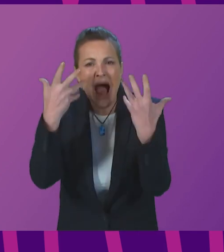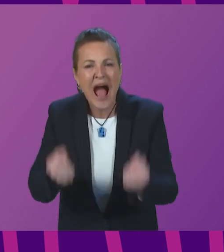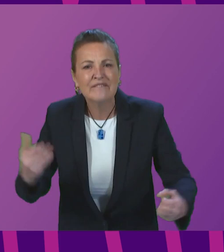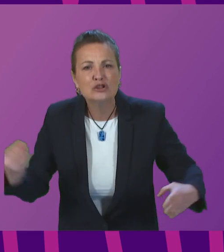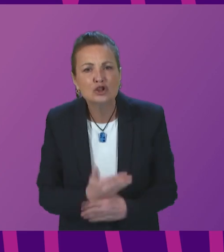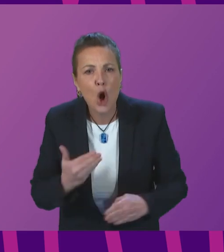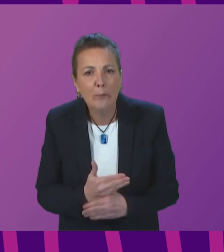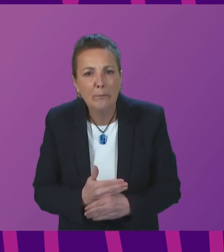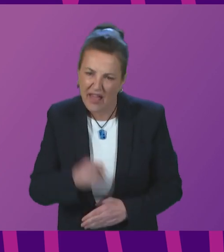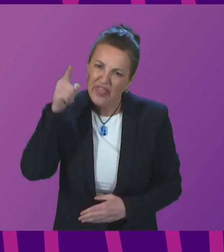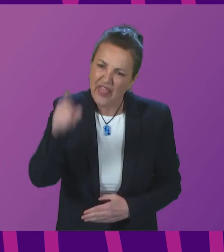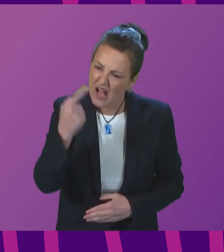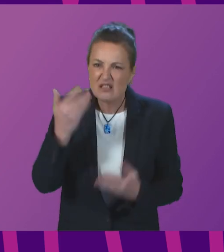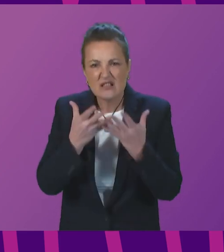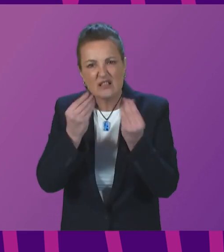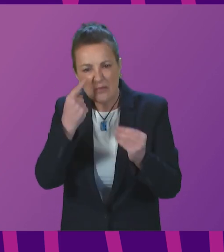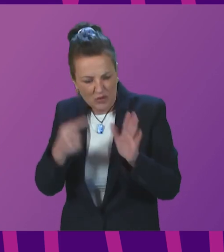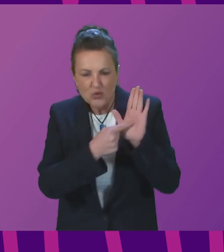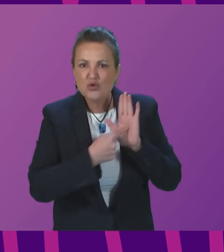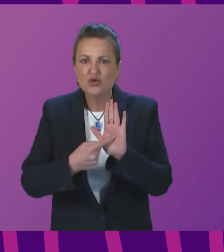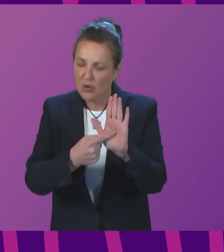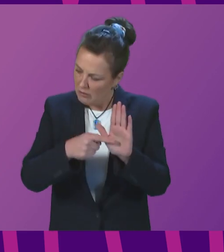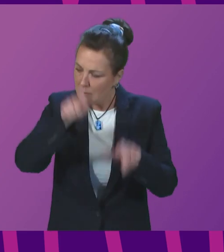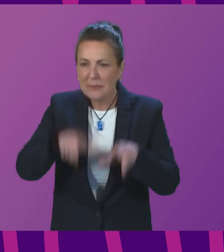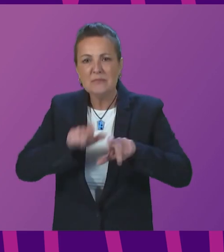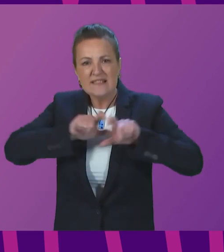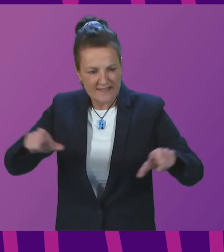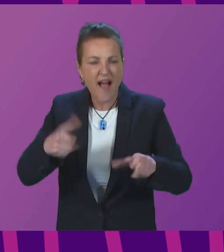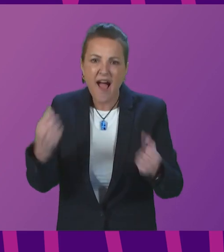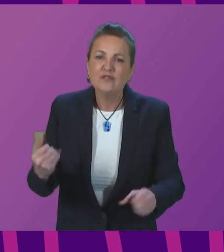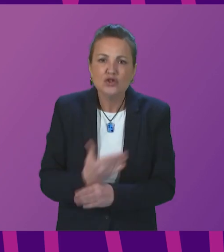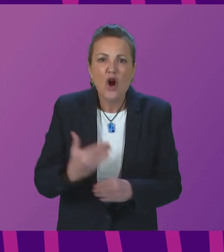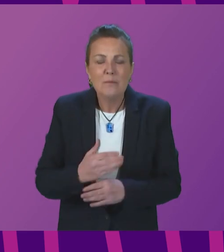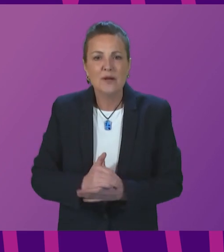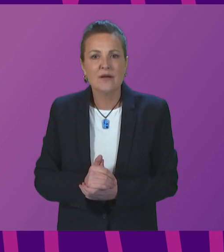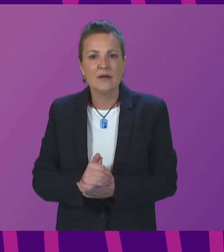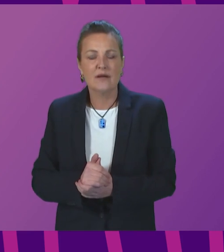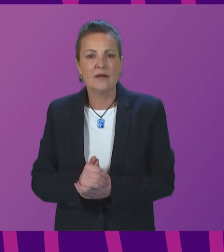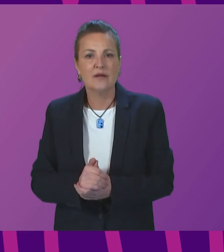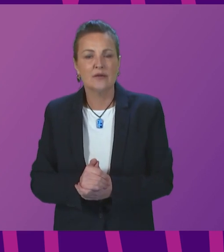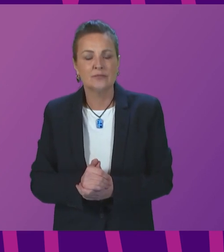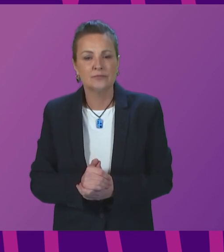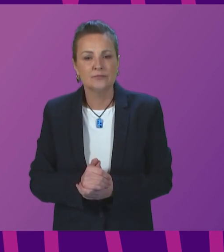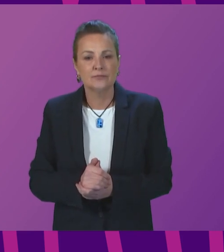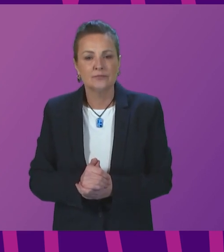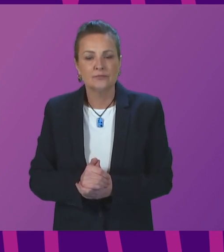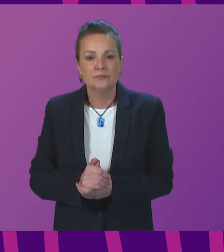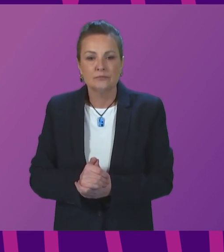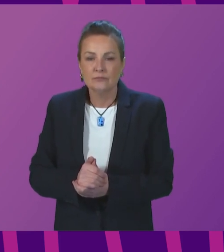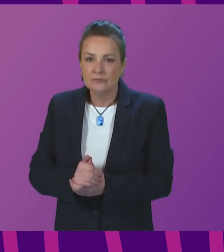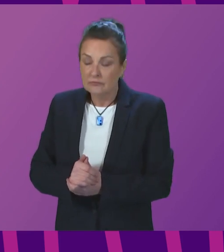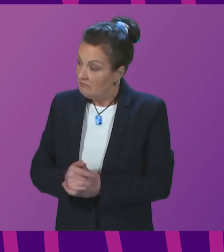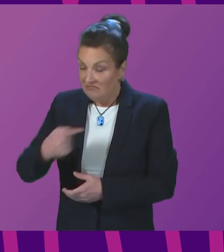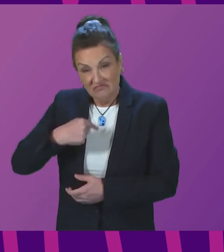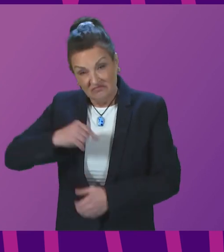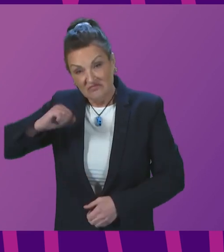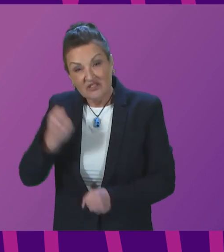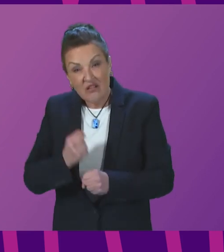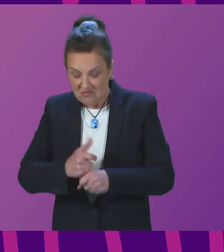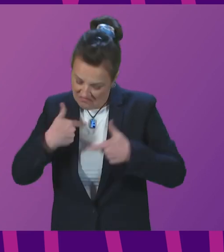That is something to show for the Government’s actions.